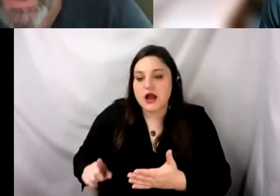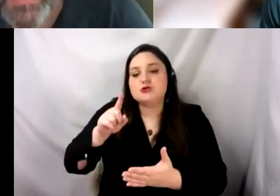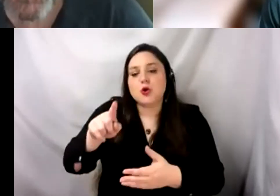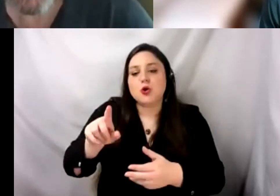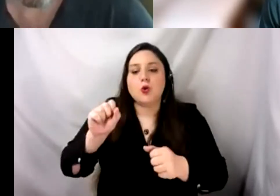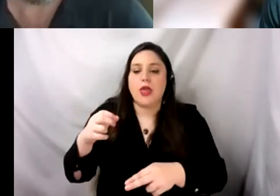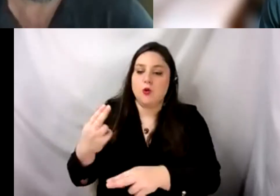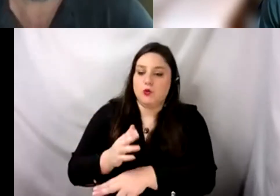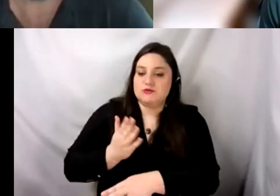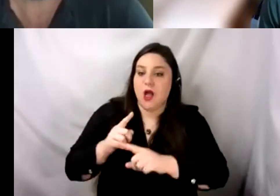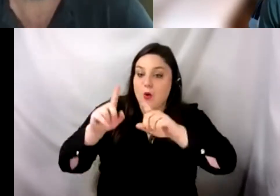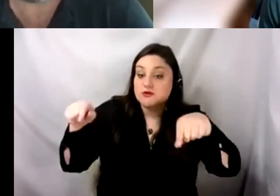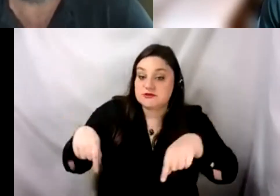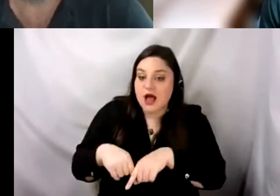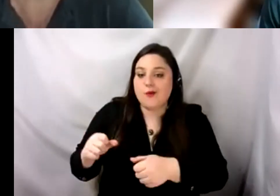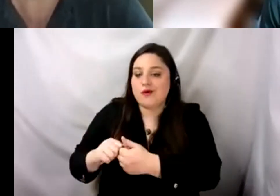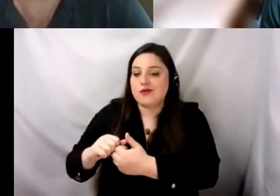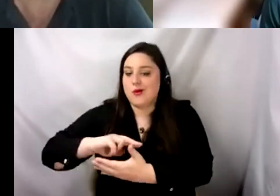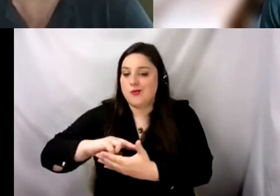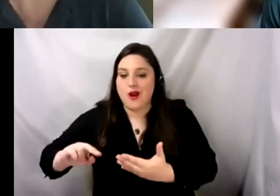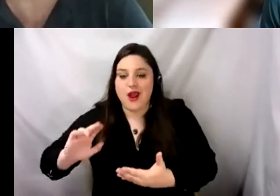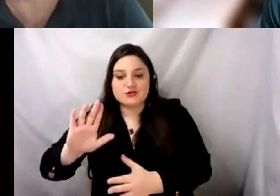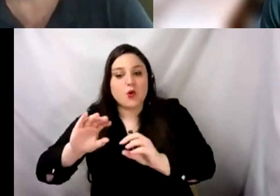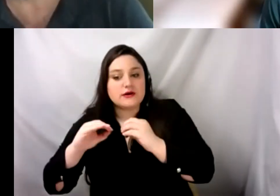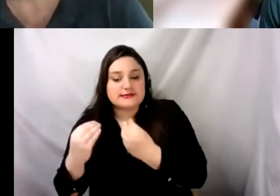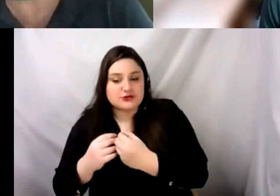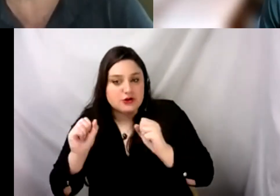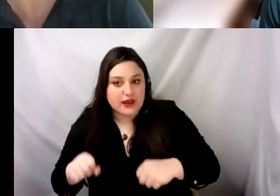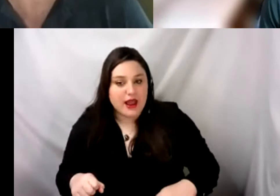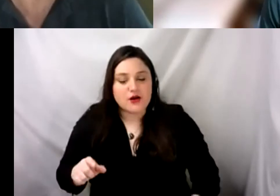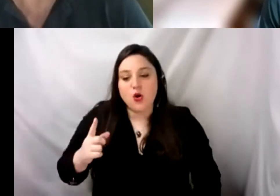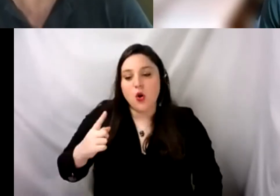add your brand. There is no guidance on how you